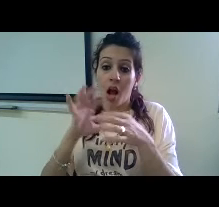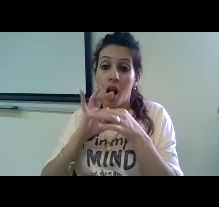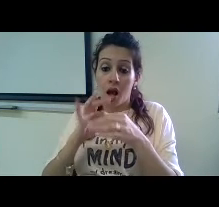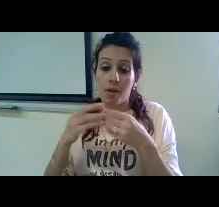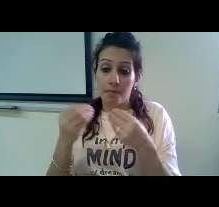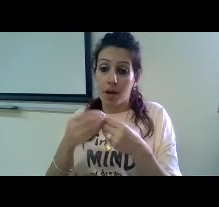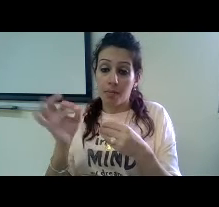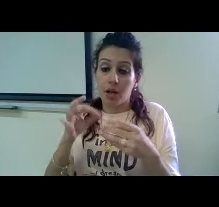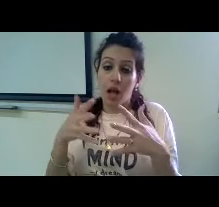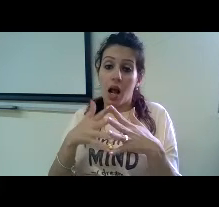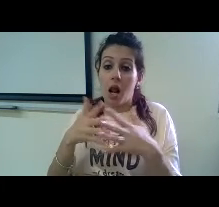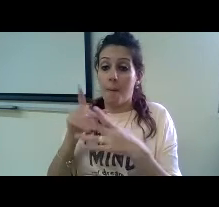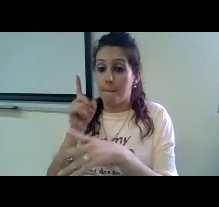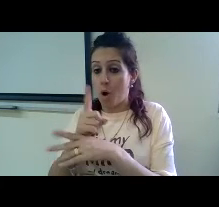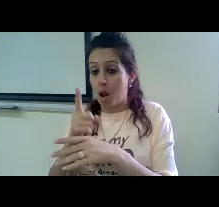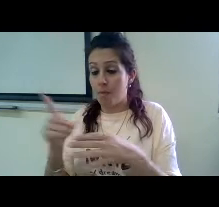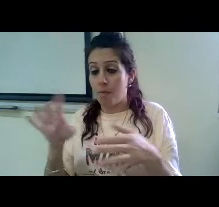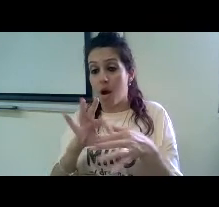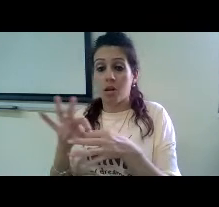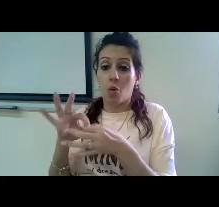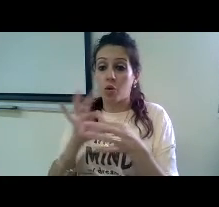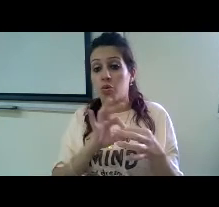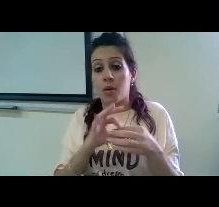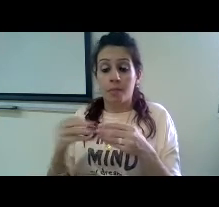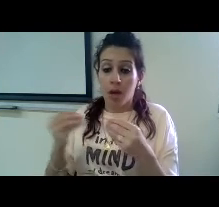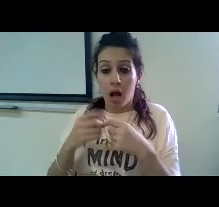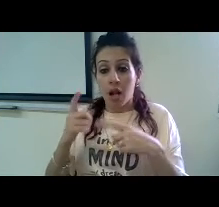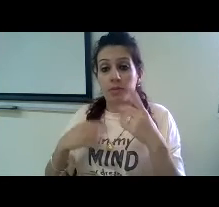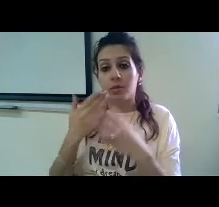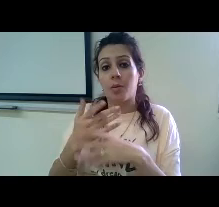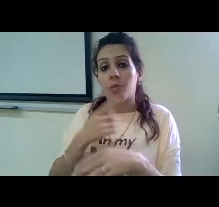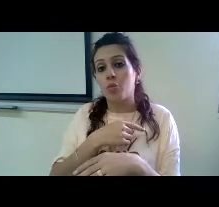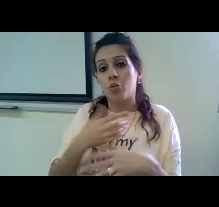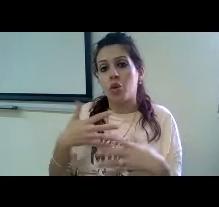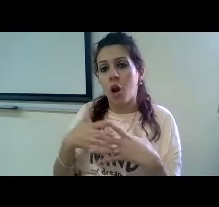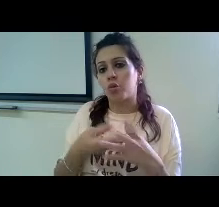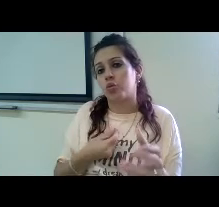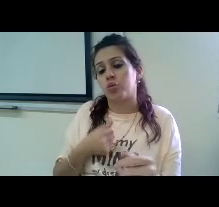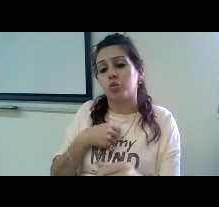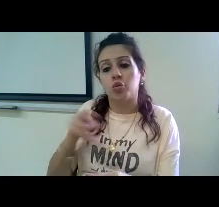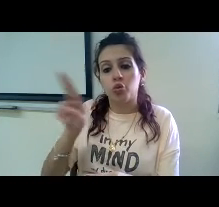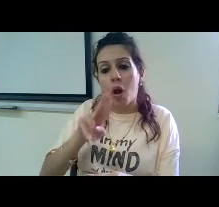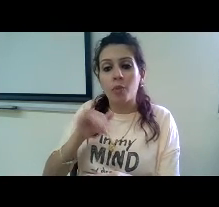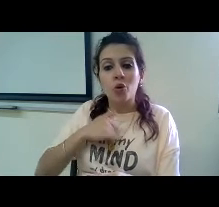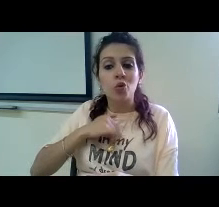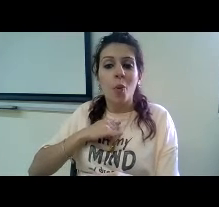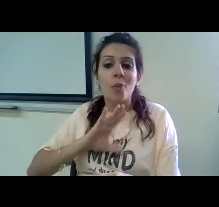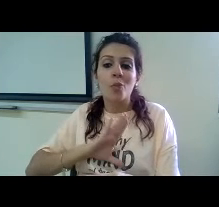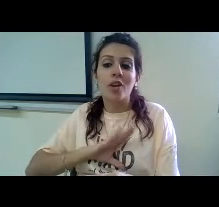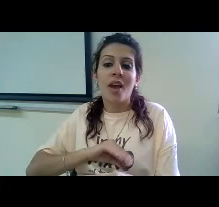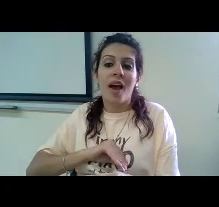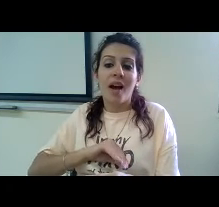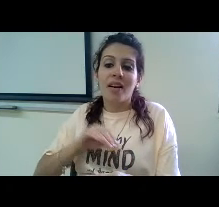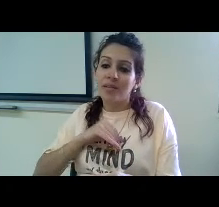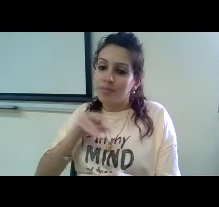Next place. Which is to say, the school needs to reach out.